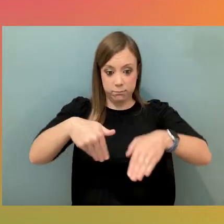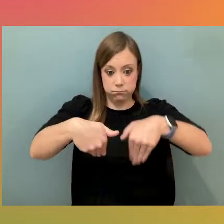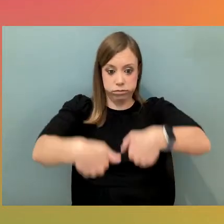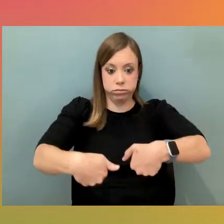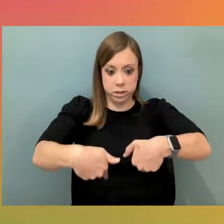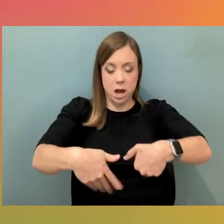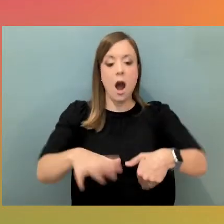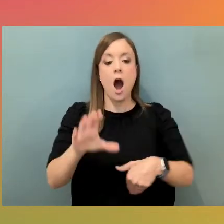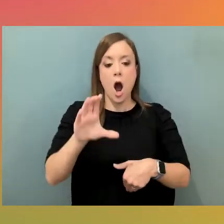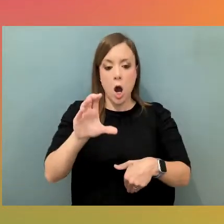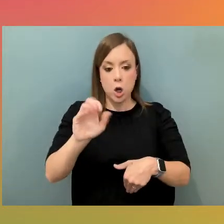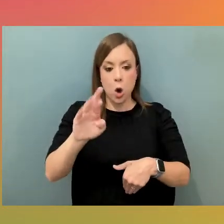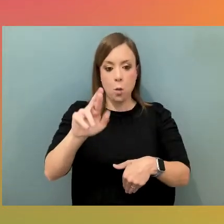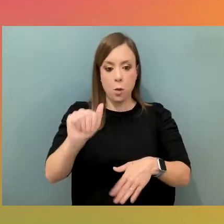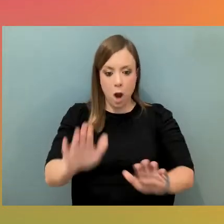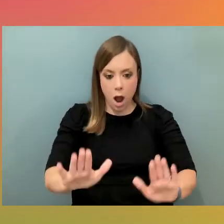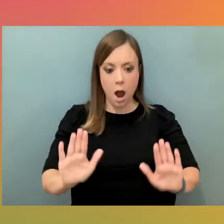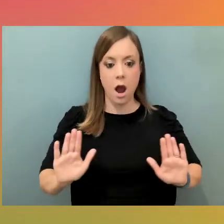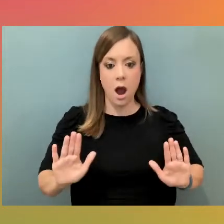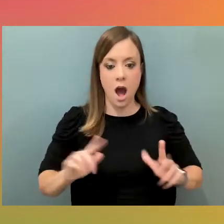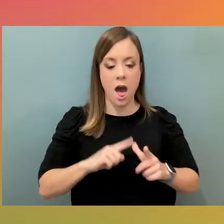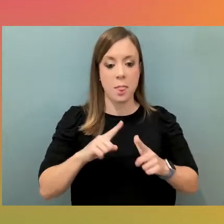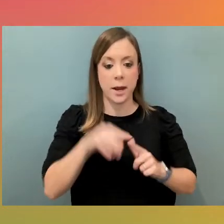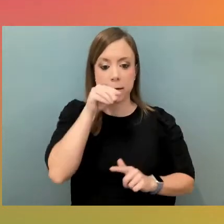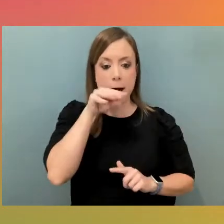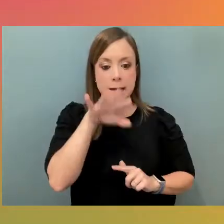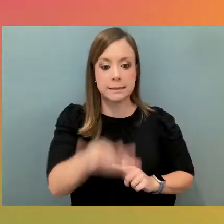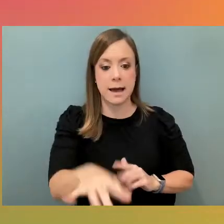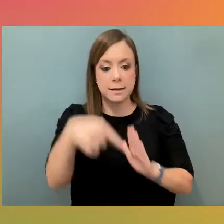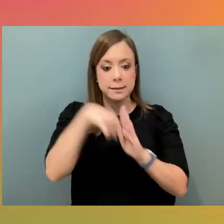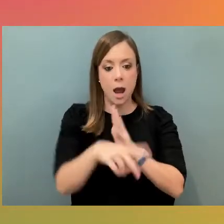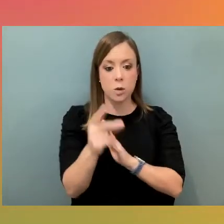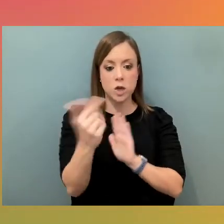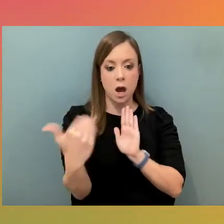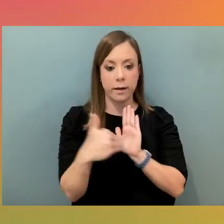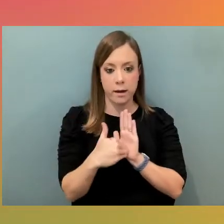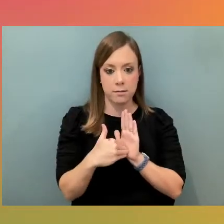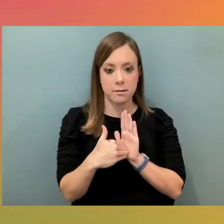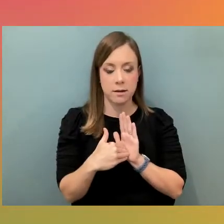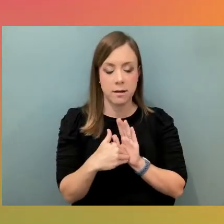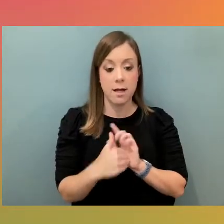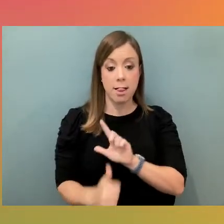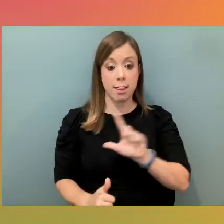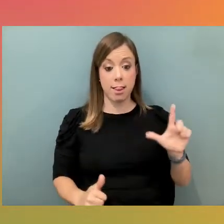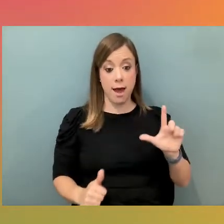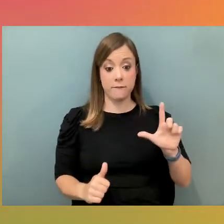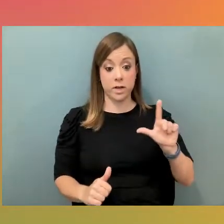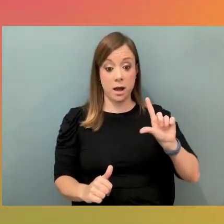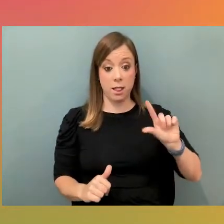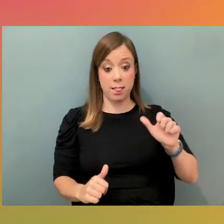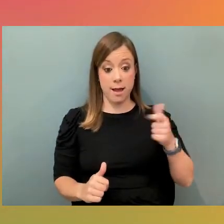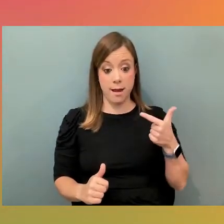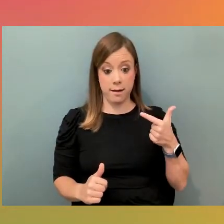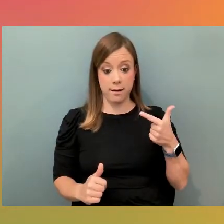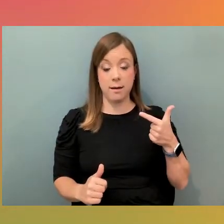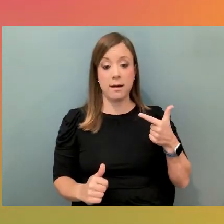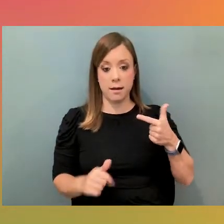COME TO THE GROUND.